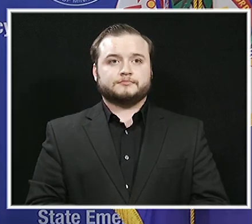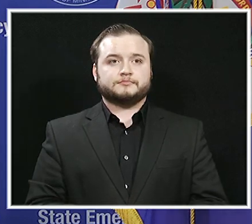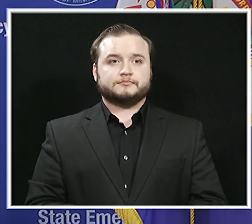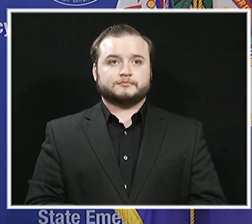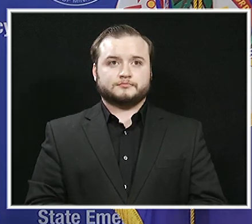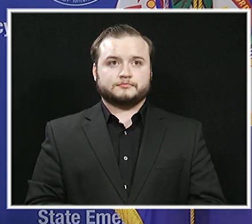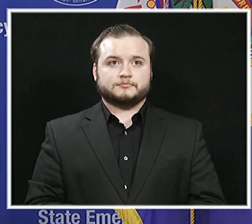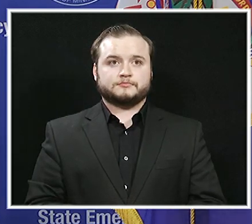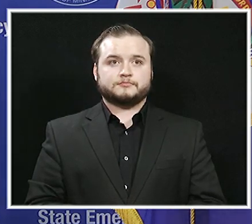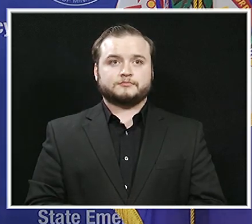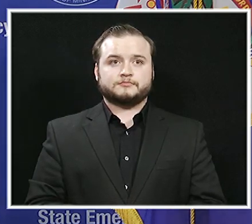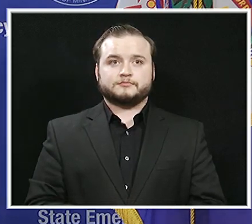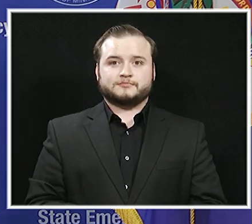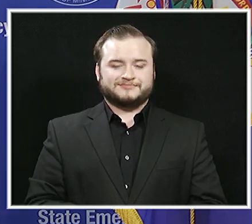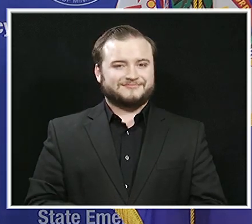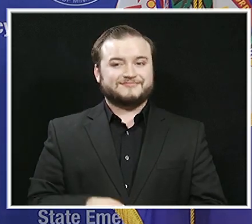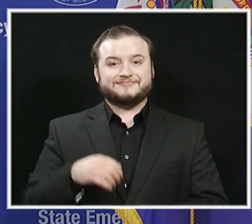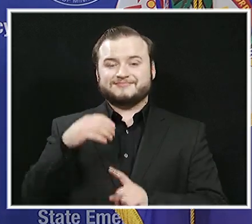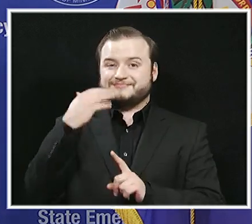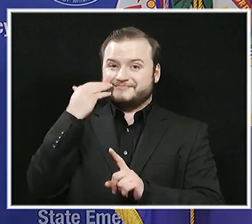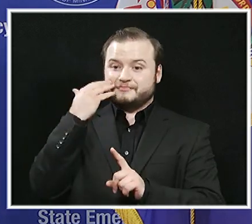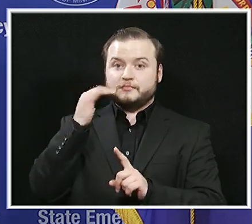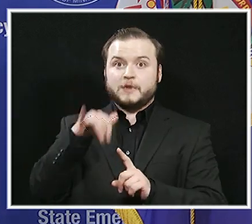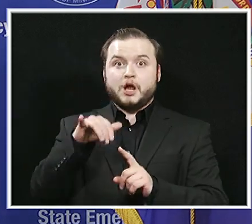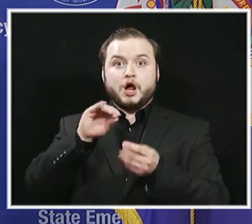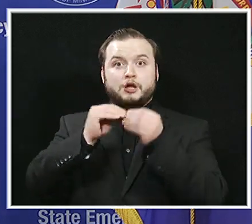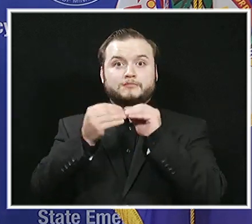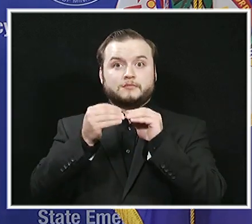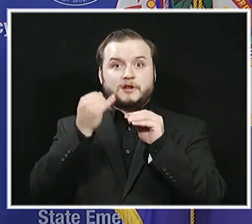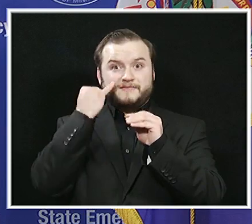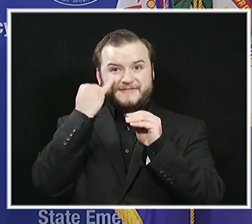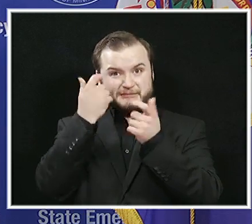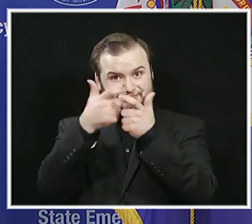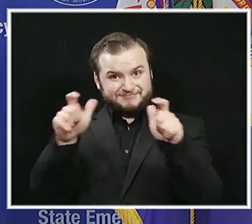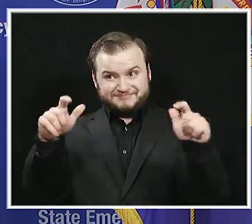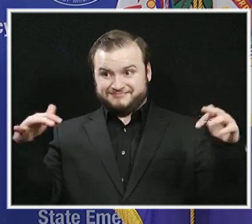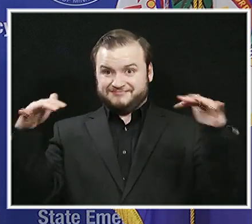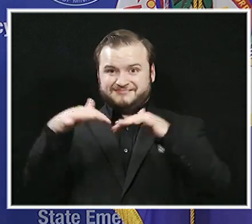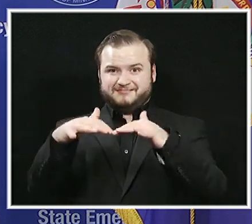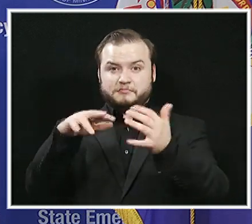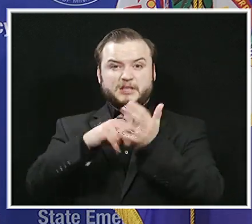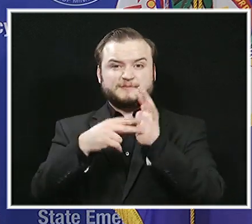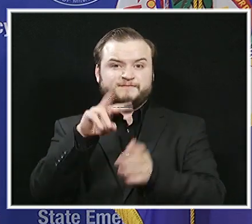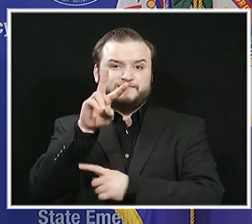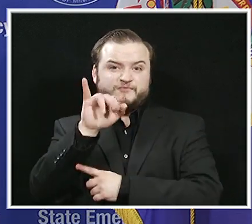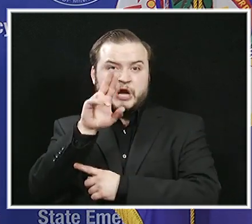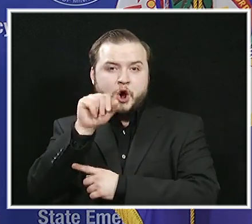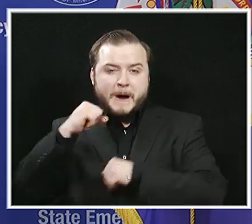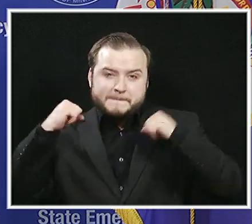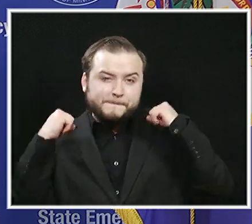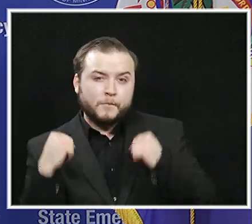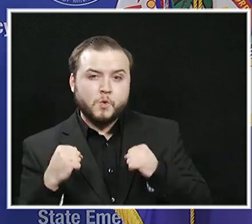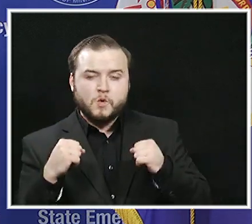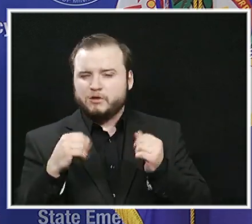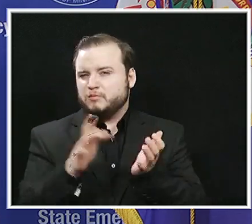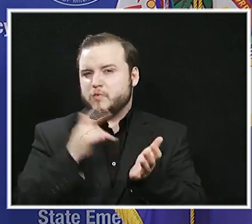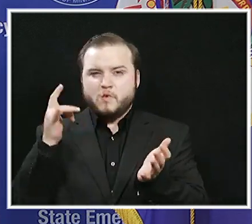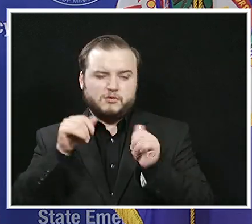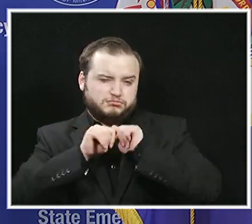It's just, this is just the worst of all things, that the things we like to do most are the exact things the virus wants us to do to be able to spread.